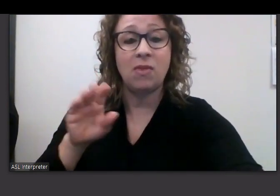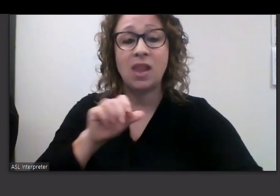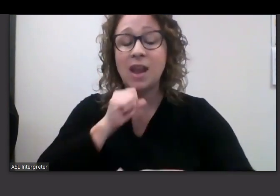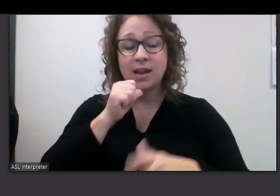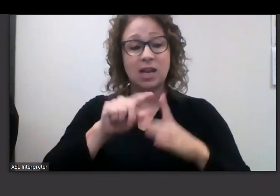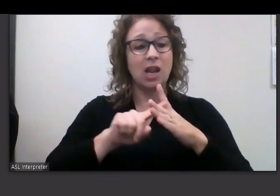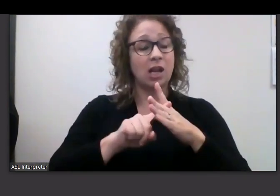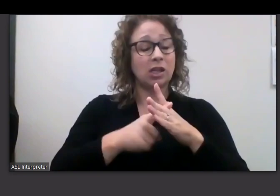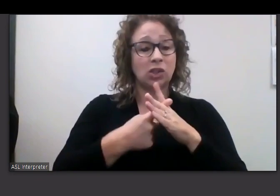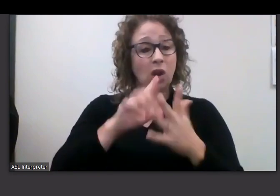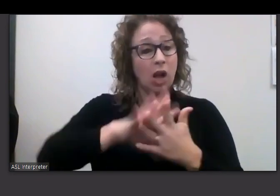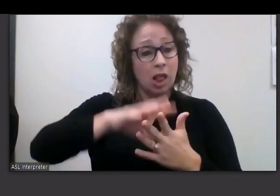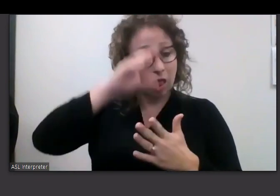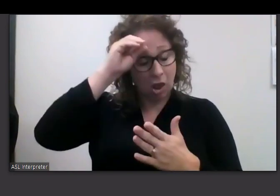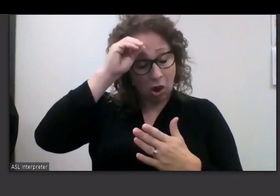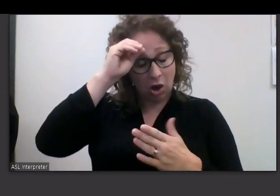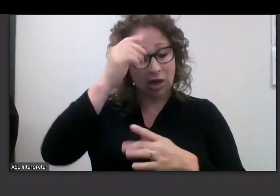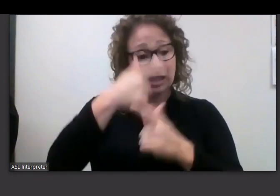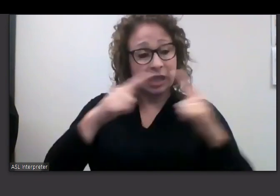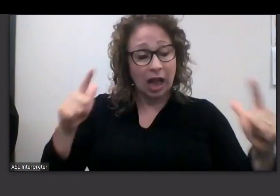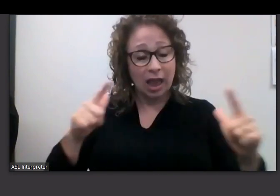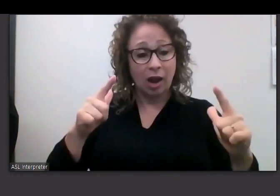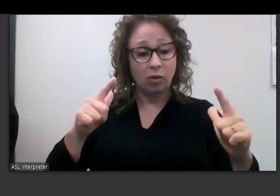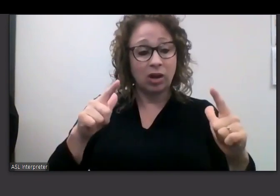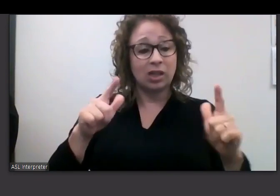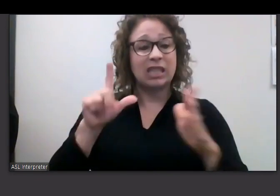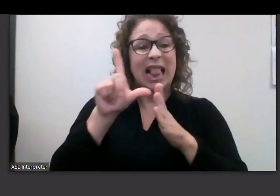until I took an evening class in tenth grade.